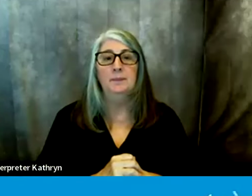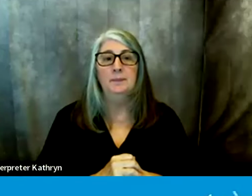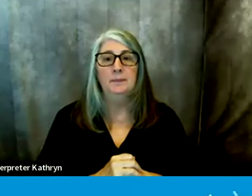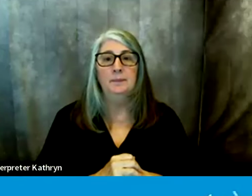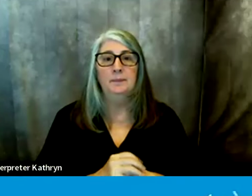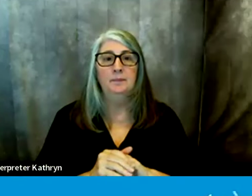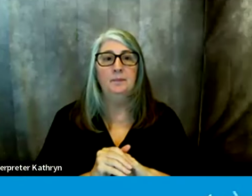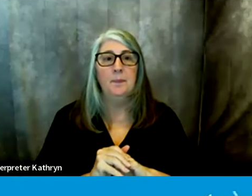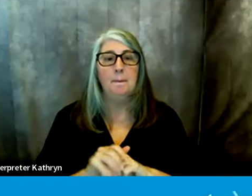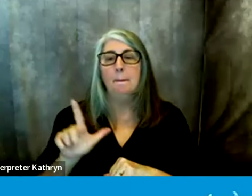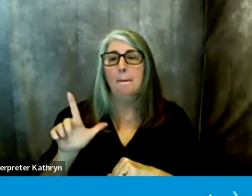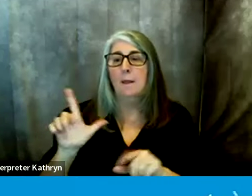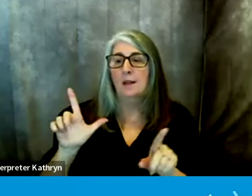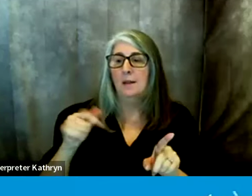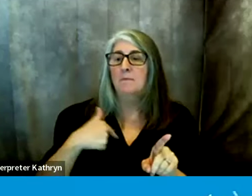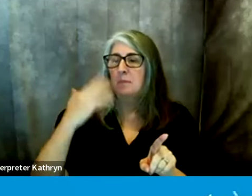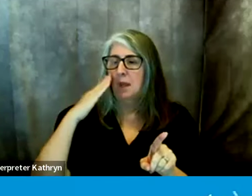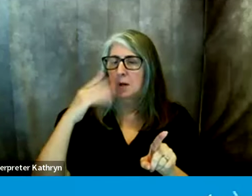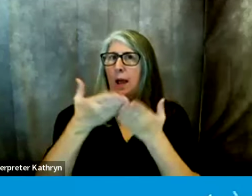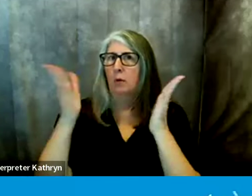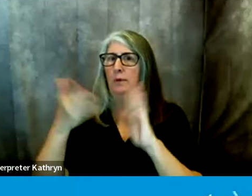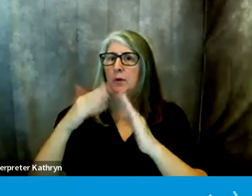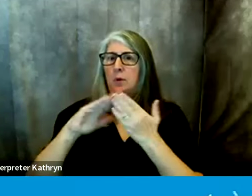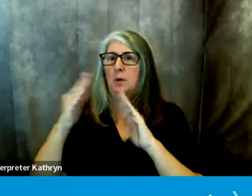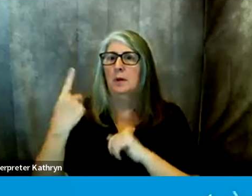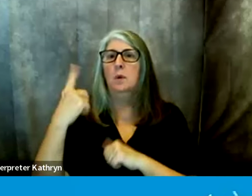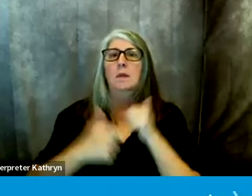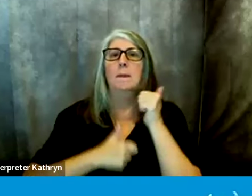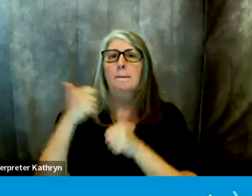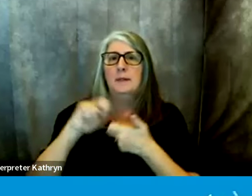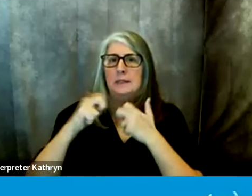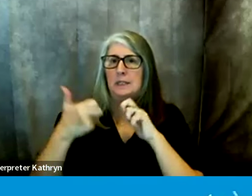Well, and I know in the community, I think one of the biggest issues is just in terminology,